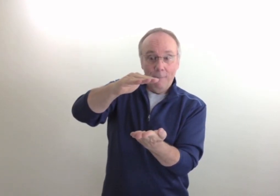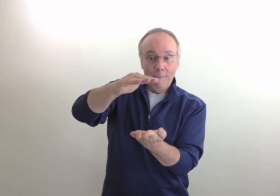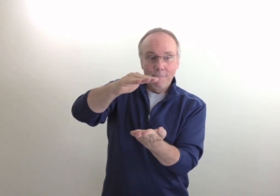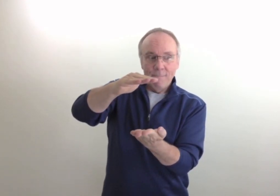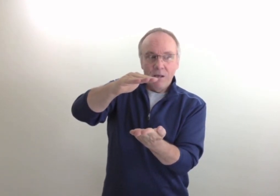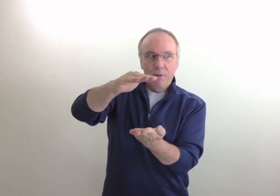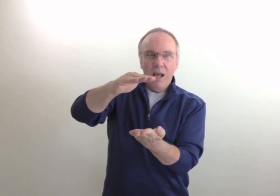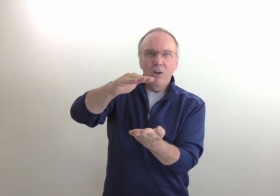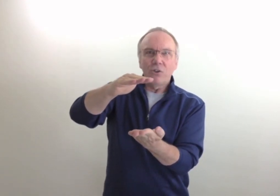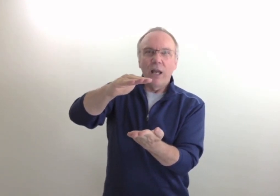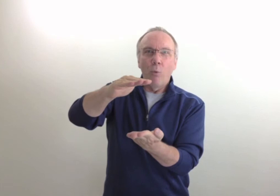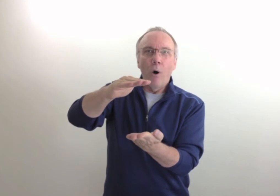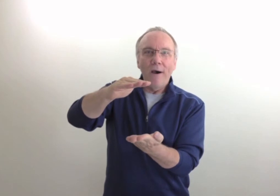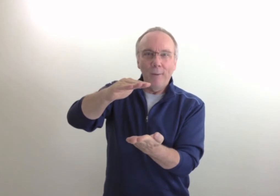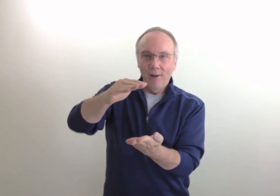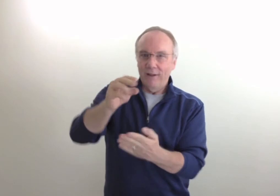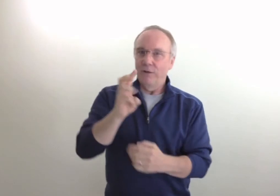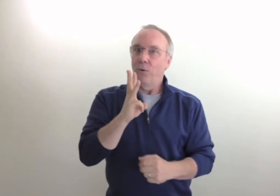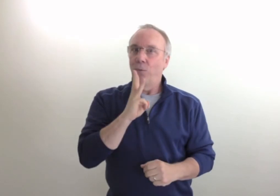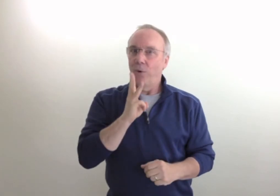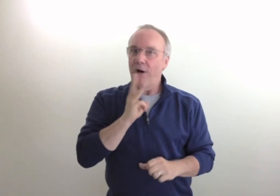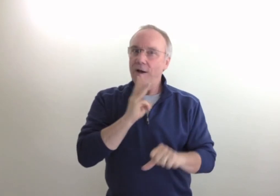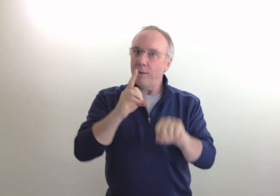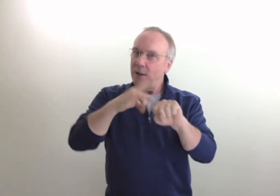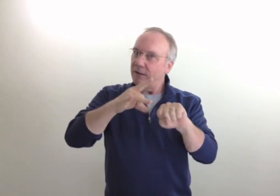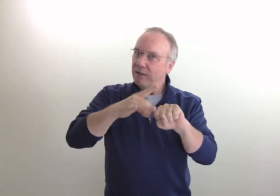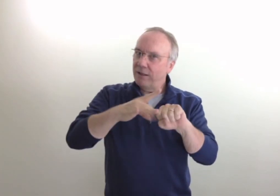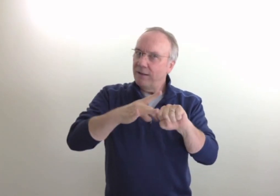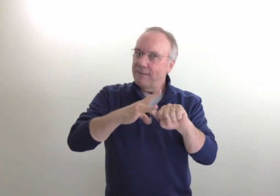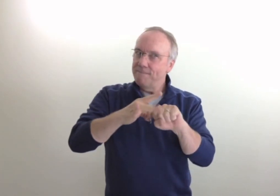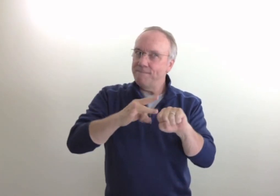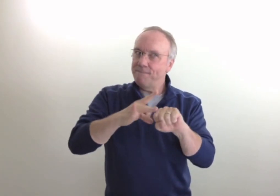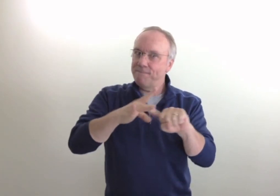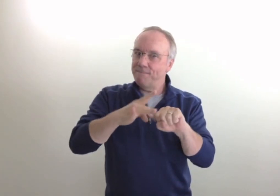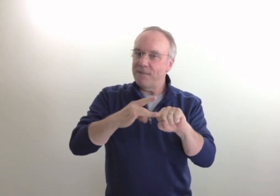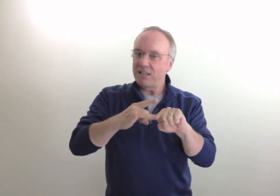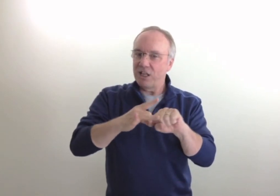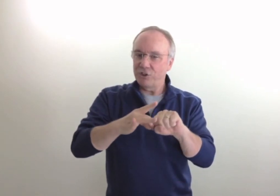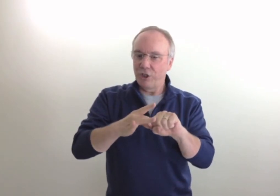I like watermelon. Watermelon?